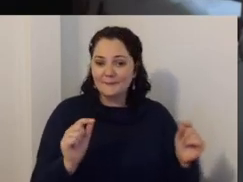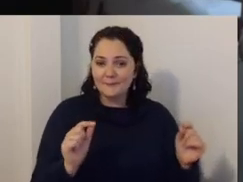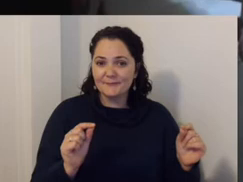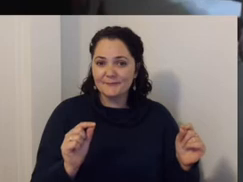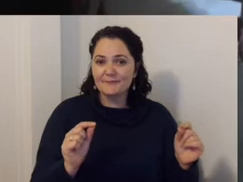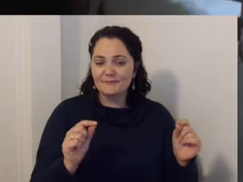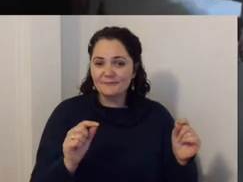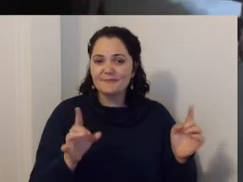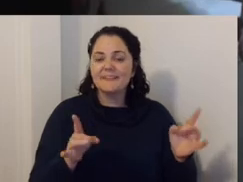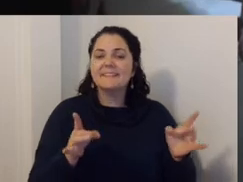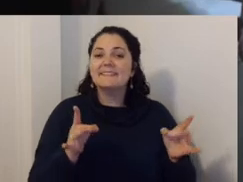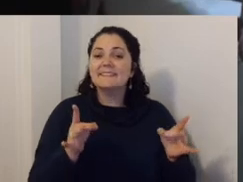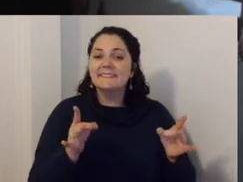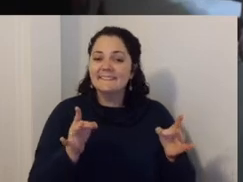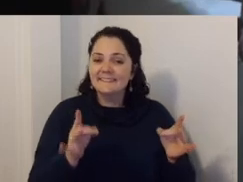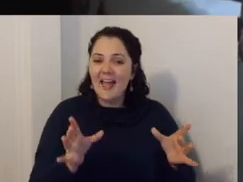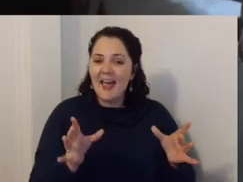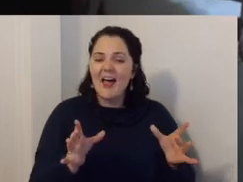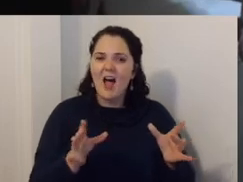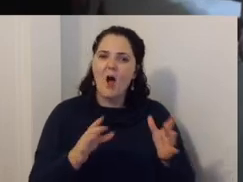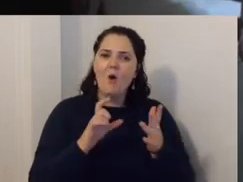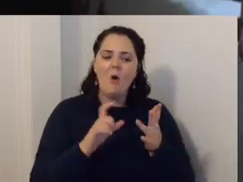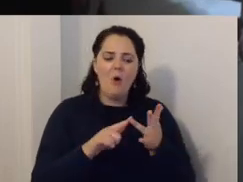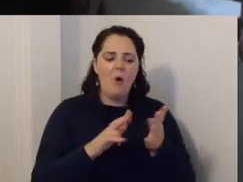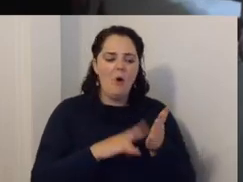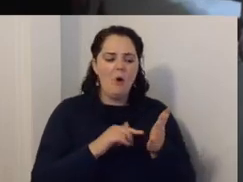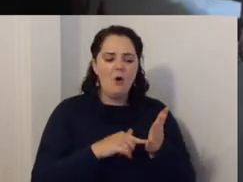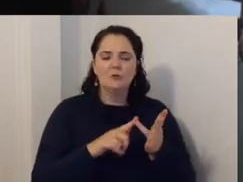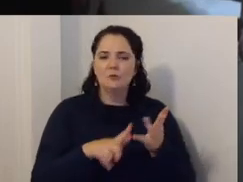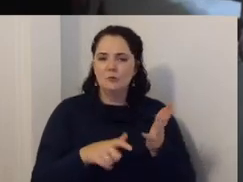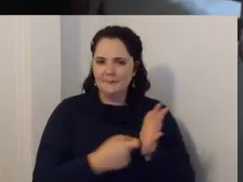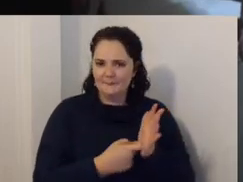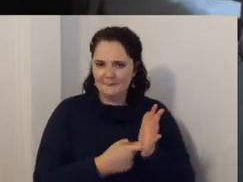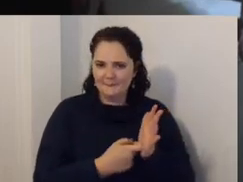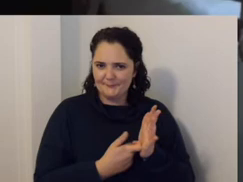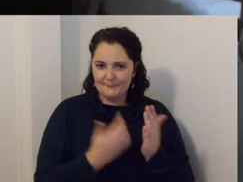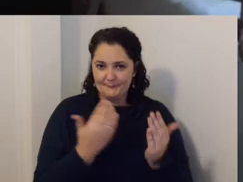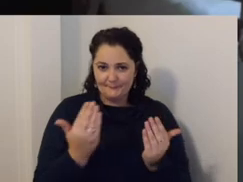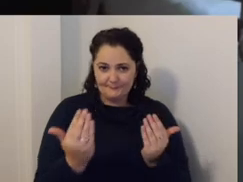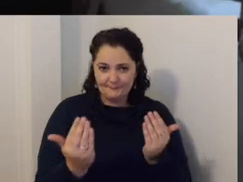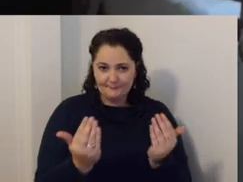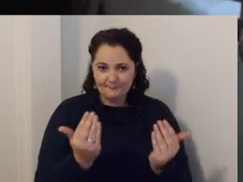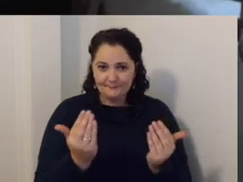your contour drawing and for those of you working in graphite like I am, start with your hard pencil